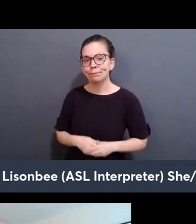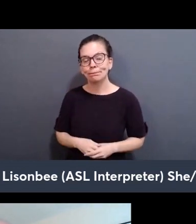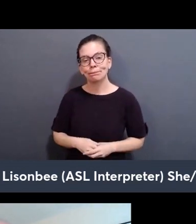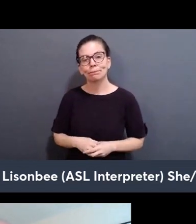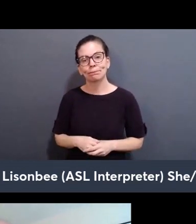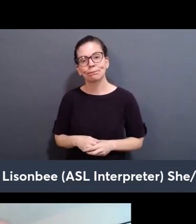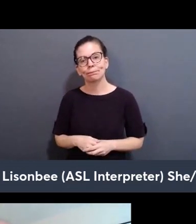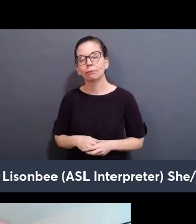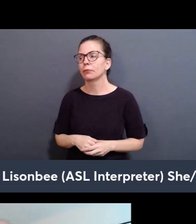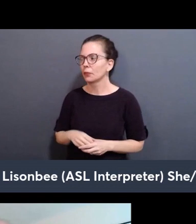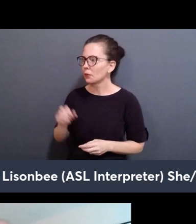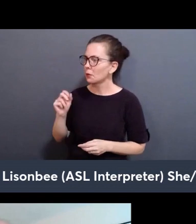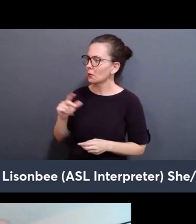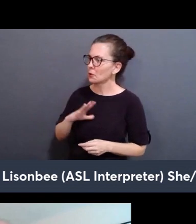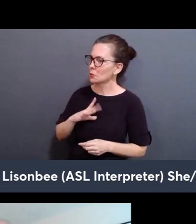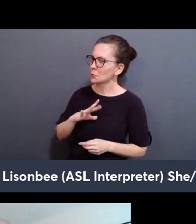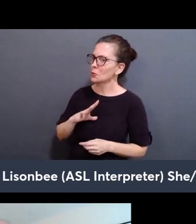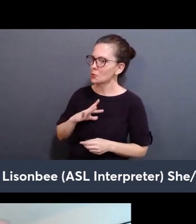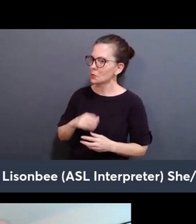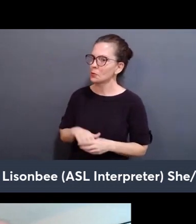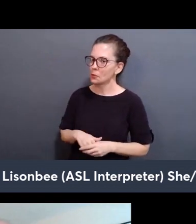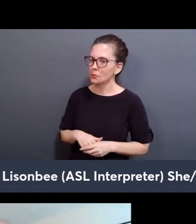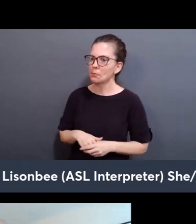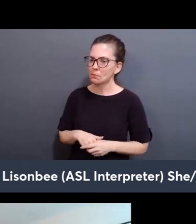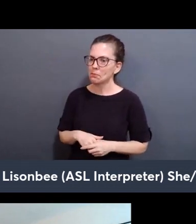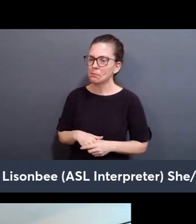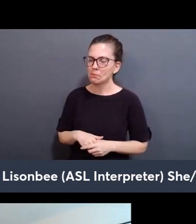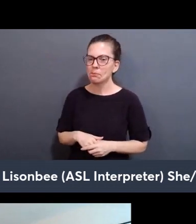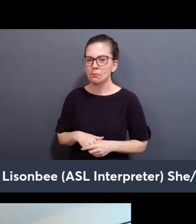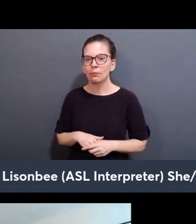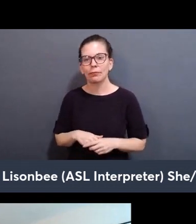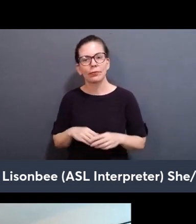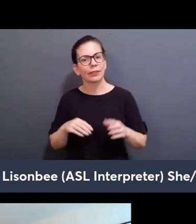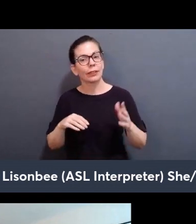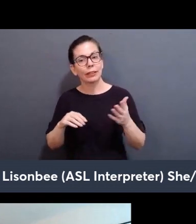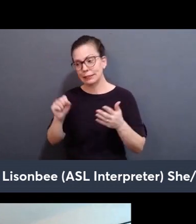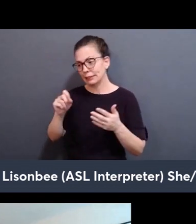Okay, cool, cool. Oh yeah, and one short plug here AM,